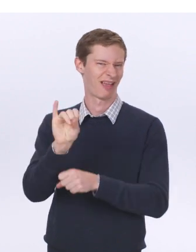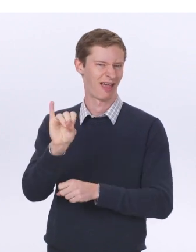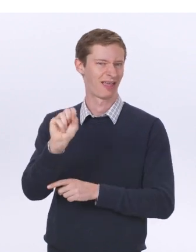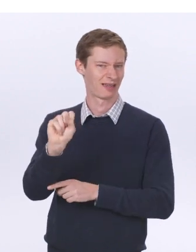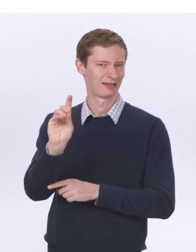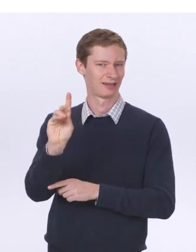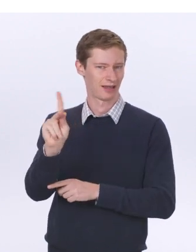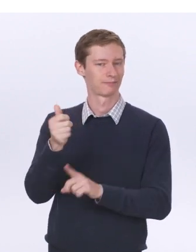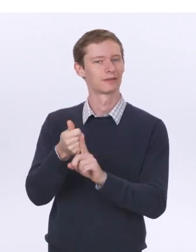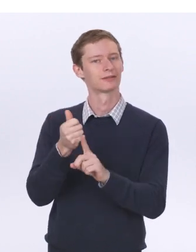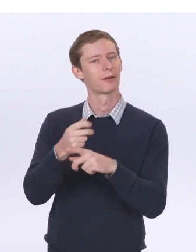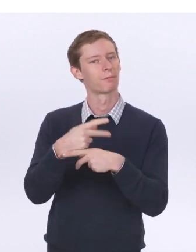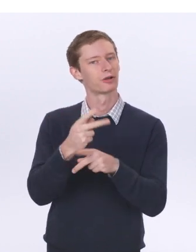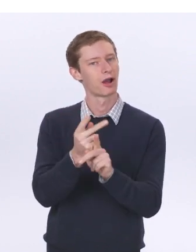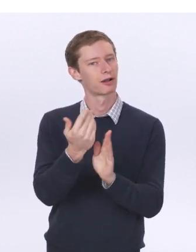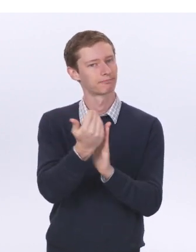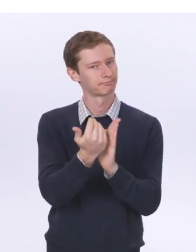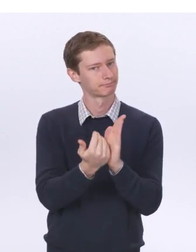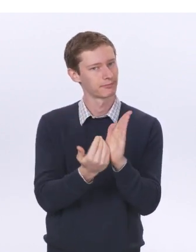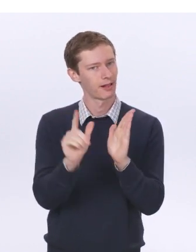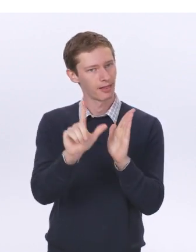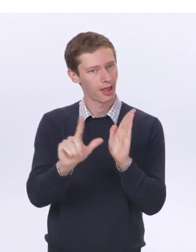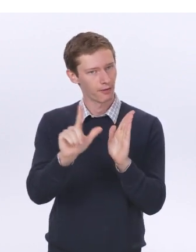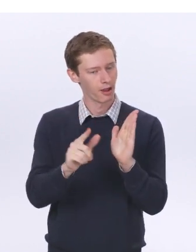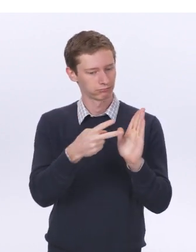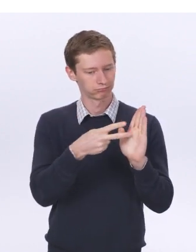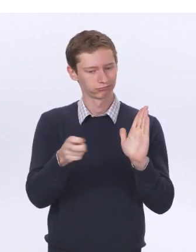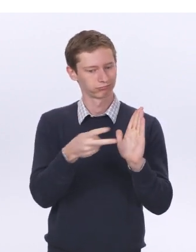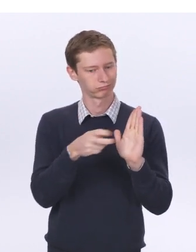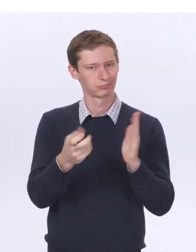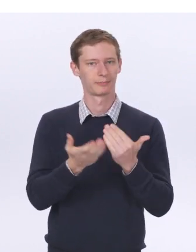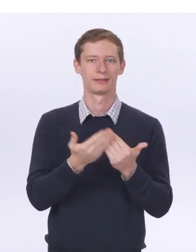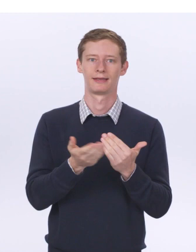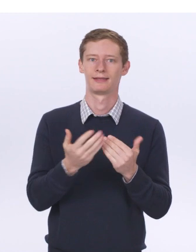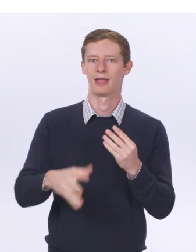controller- and hand-based interactions to your MR or VR experience.